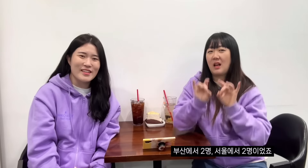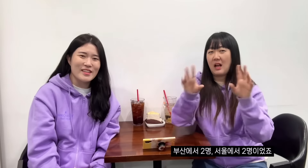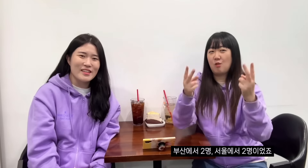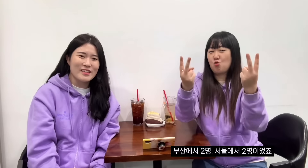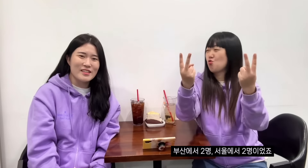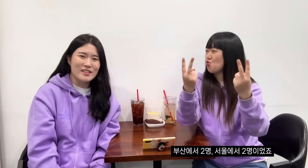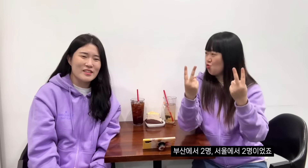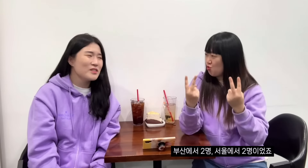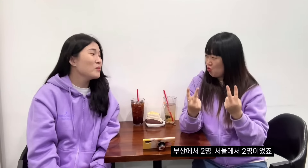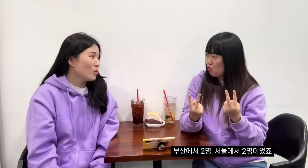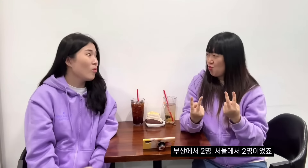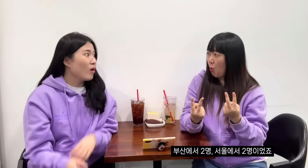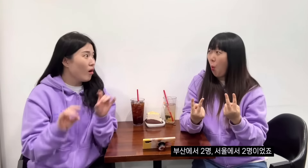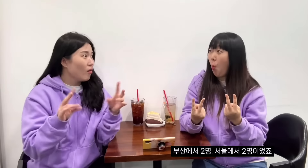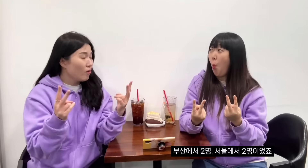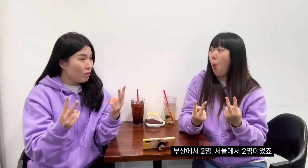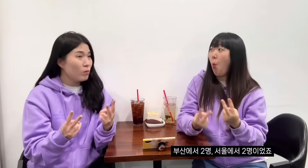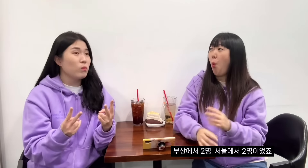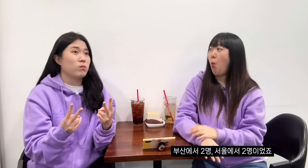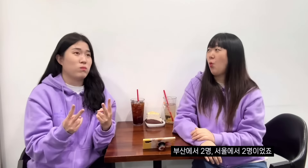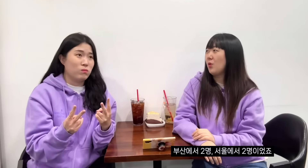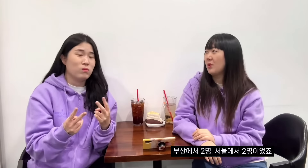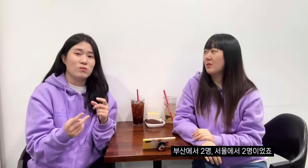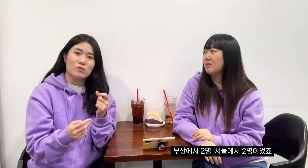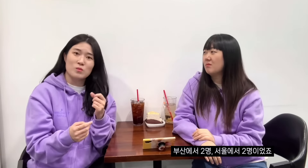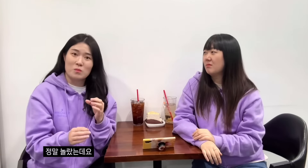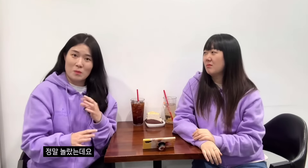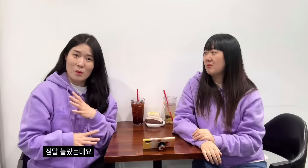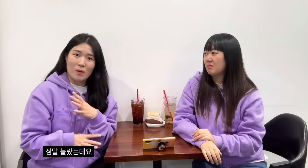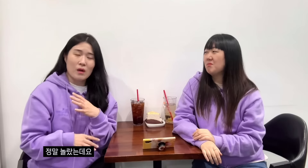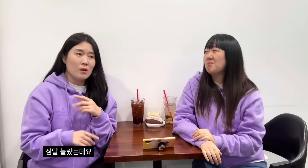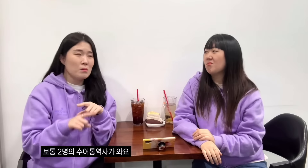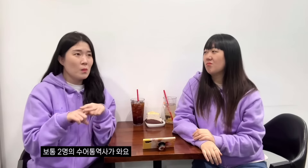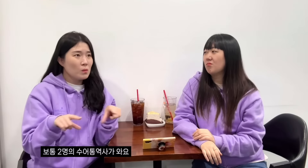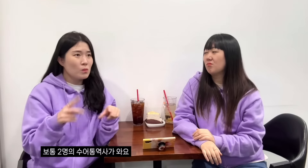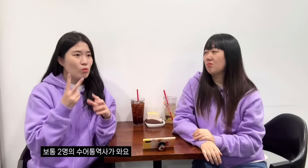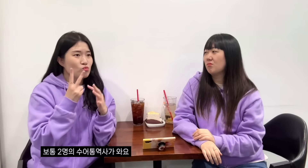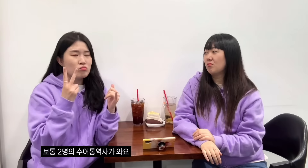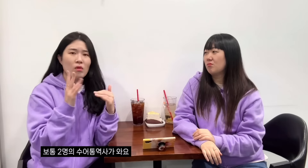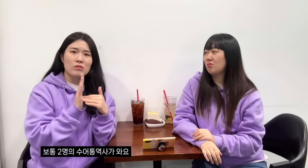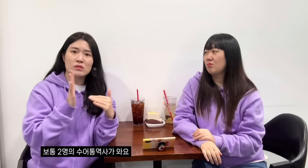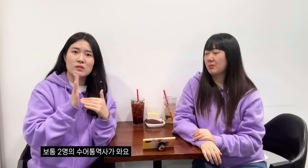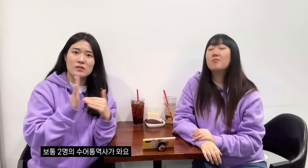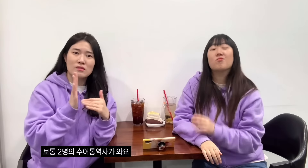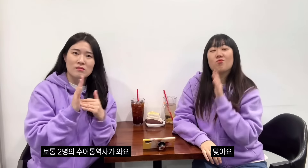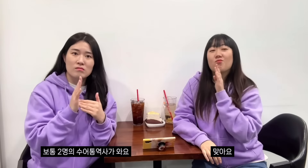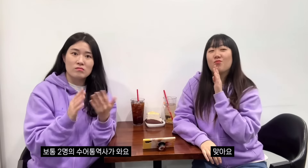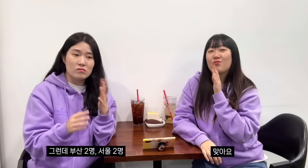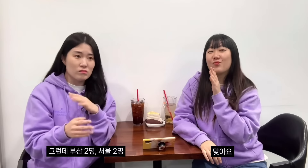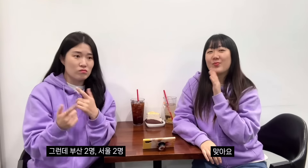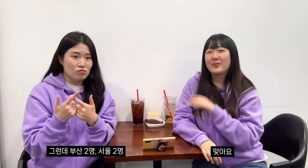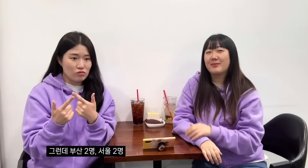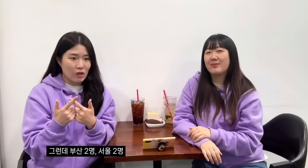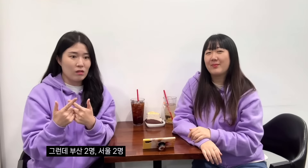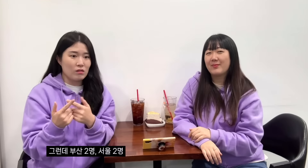Two from Busan, two from Seoul. I was really surprised. Usually there are 2 sign language interpreters.